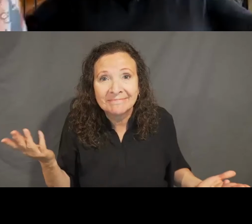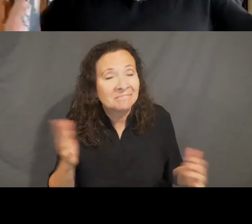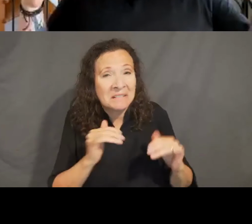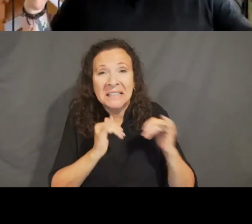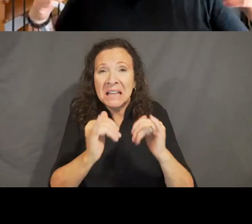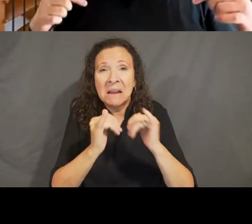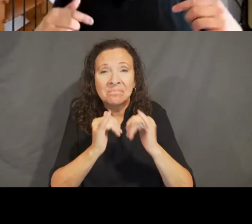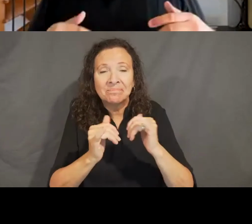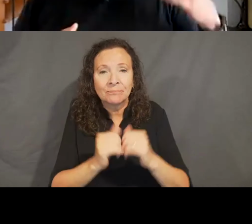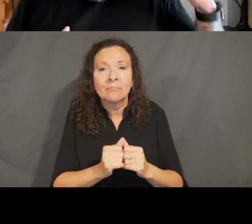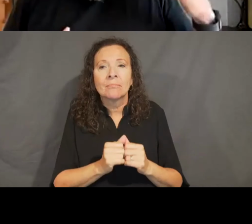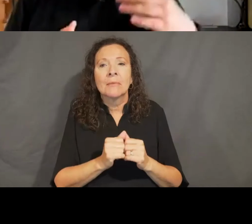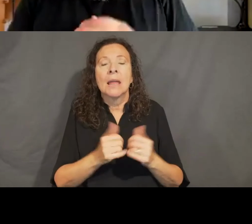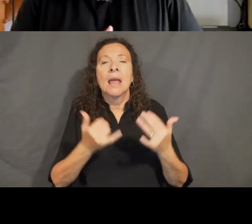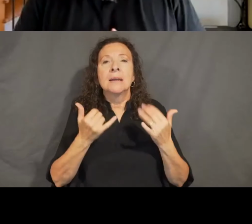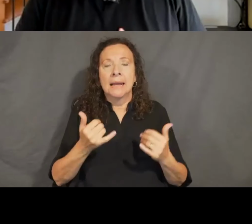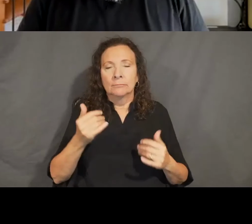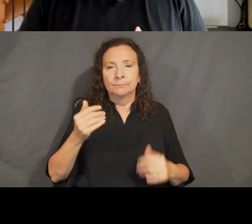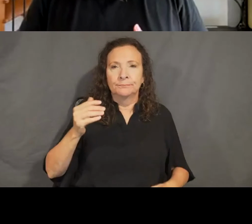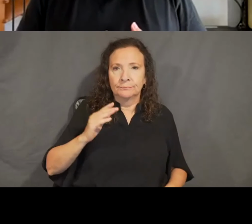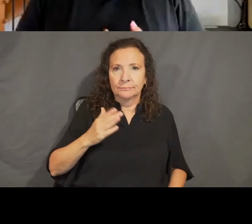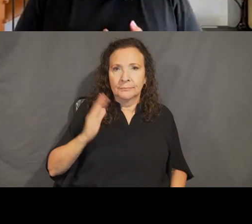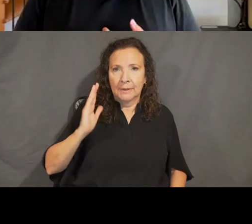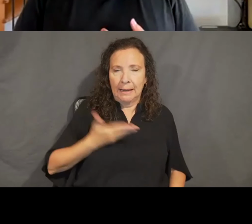Going back to our presentations, we are looking at that particular topic.